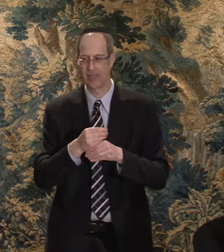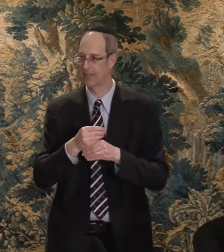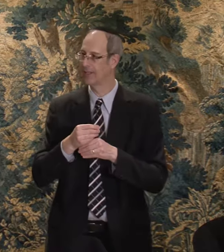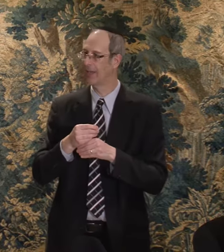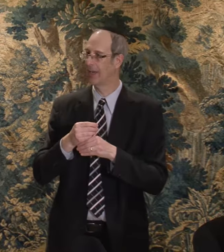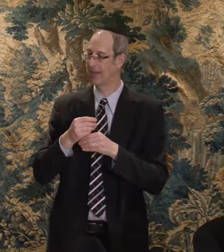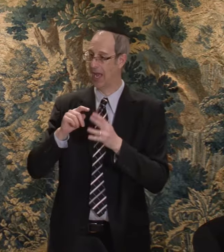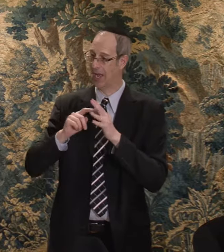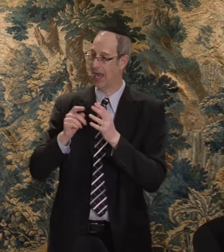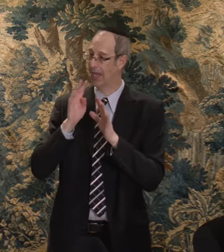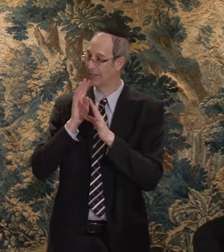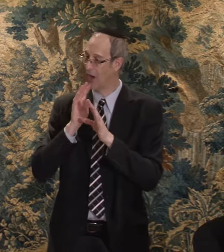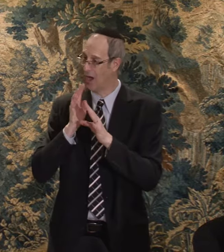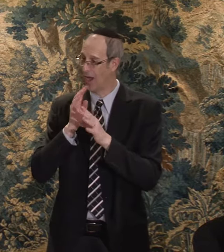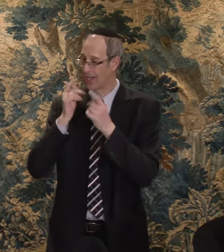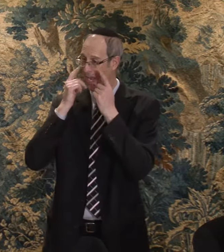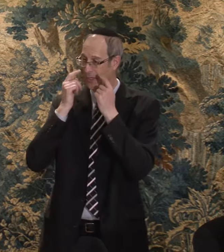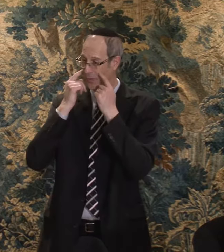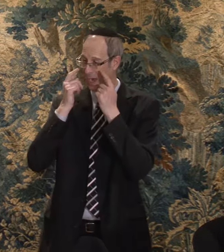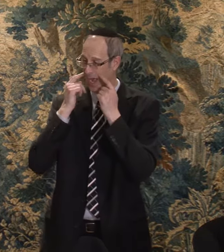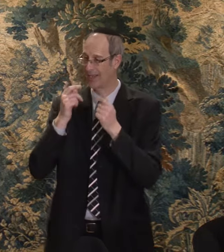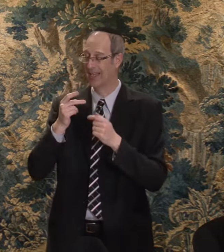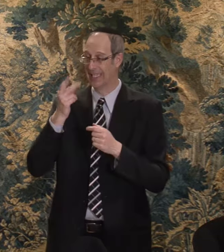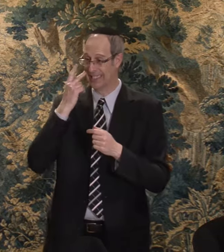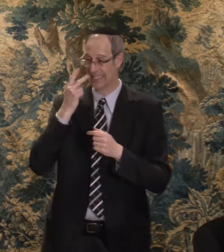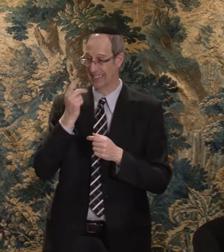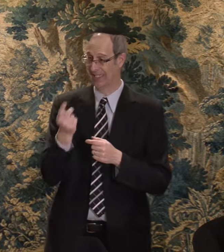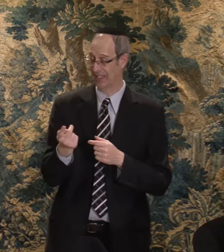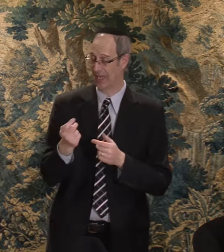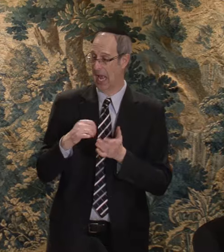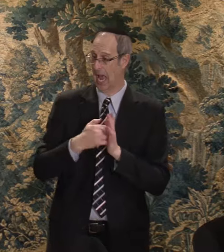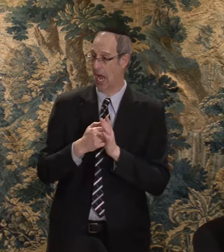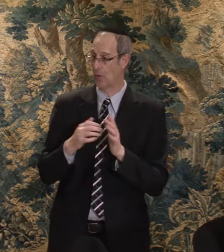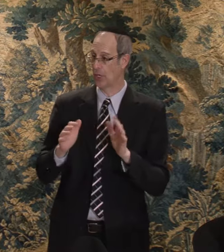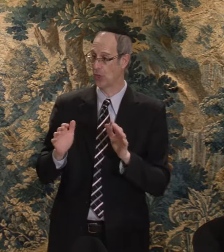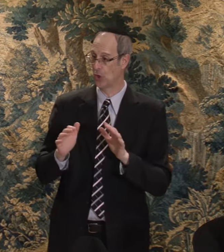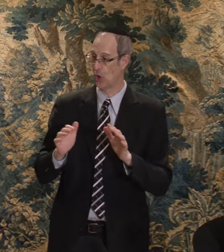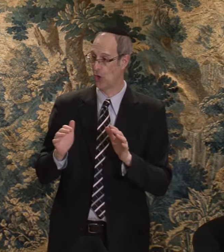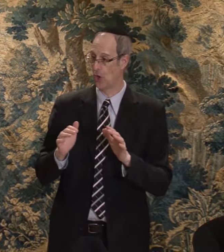I was you just to see that person how he shook and how he didn't want to take